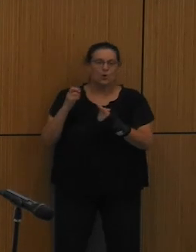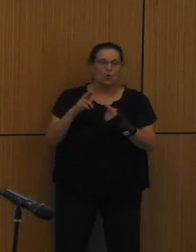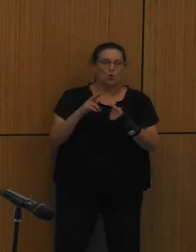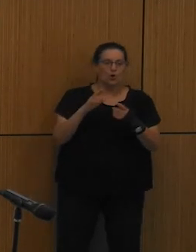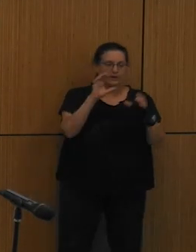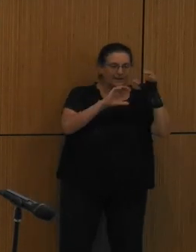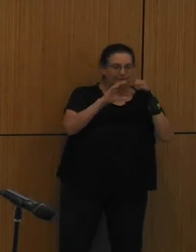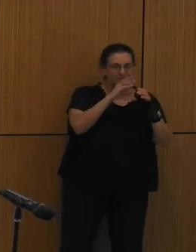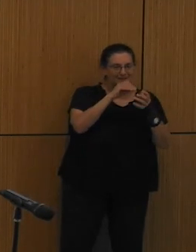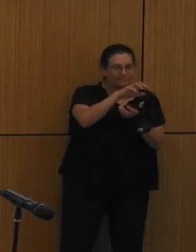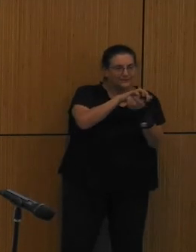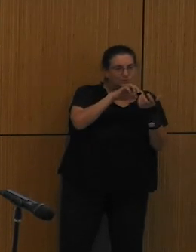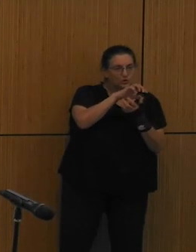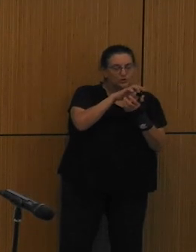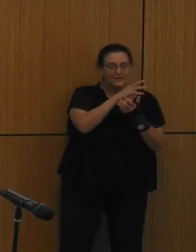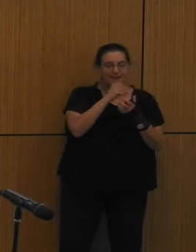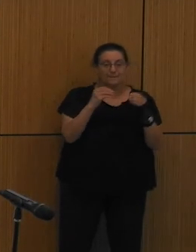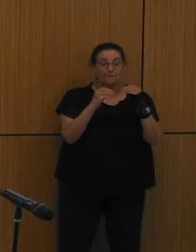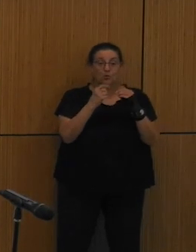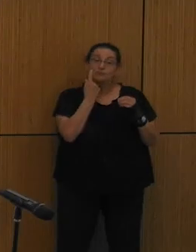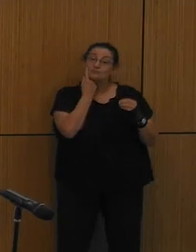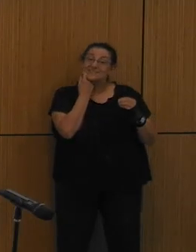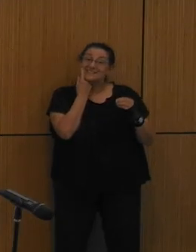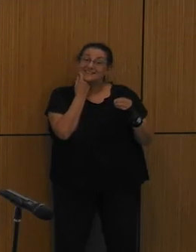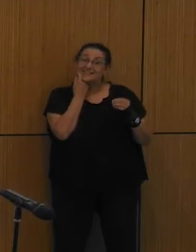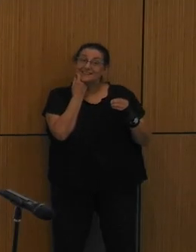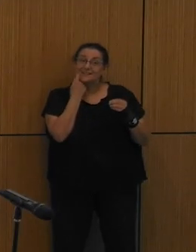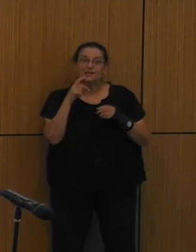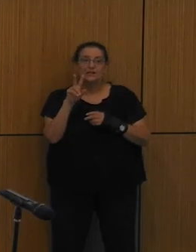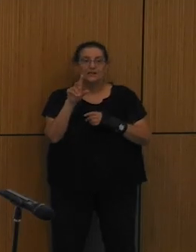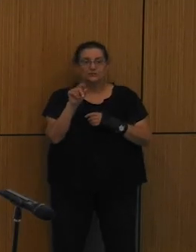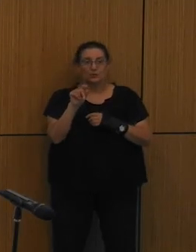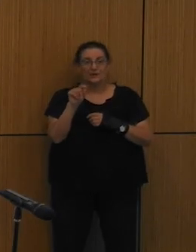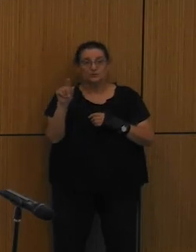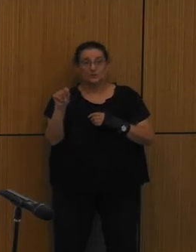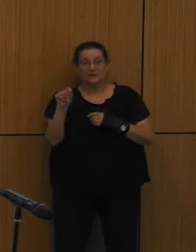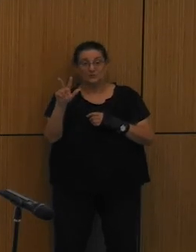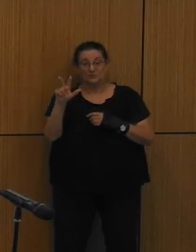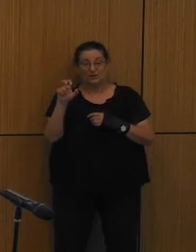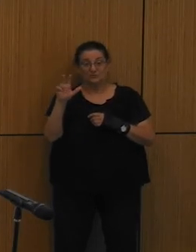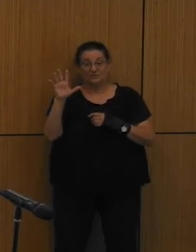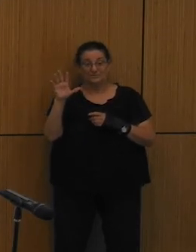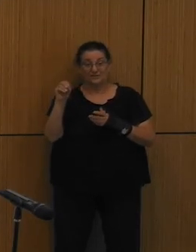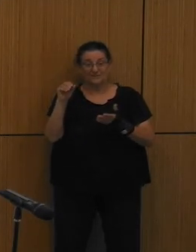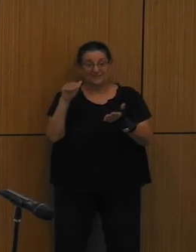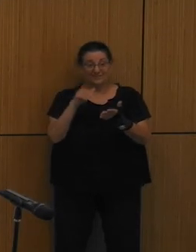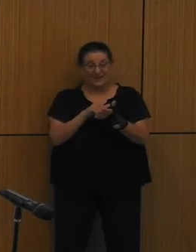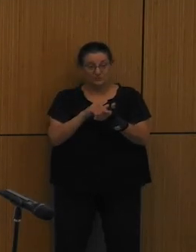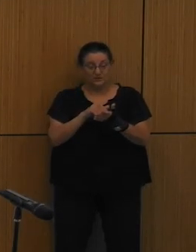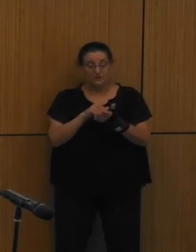Well, and more recently than that, 2020, it was 350,000. So that's the number I'm going with here.